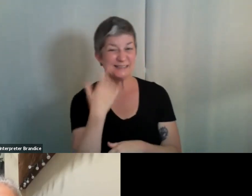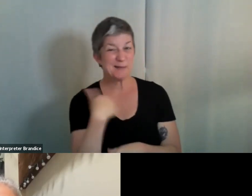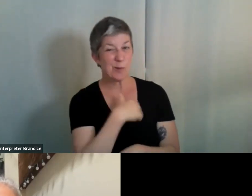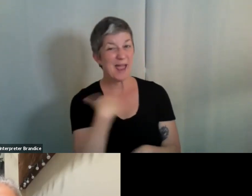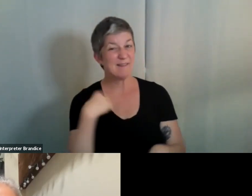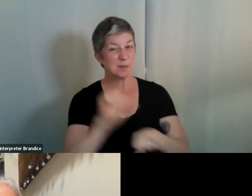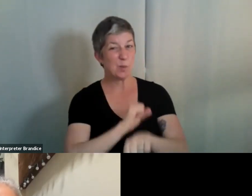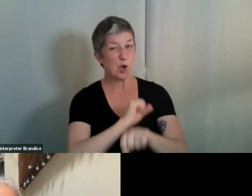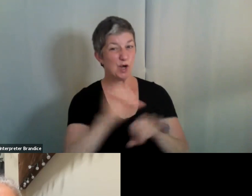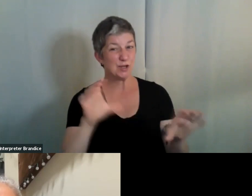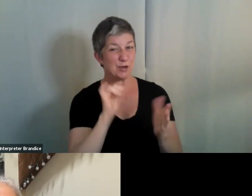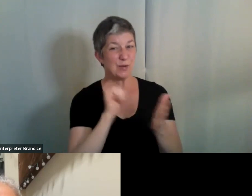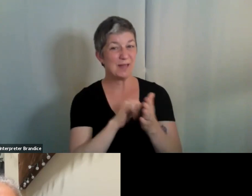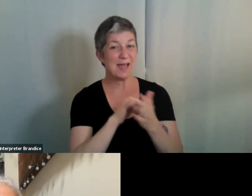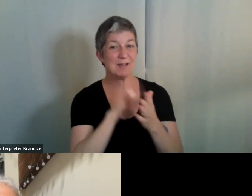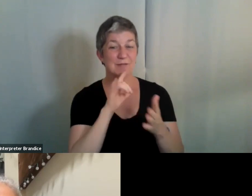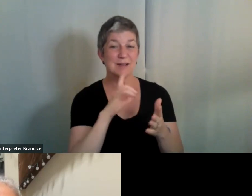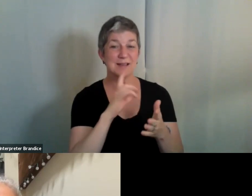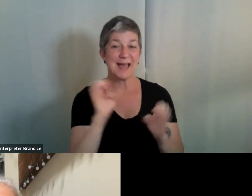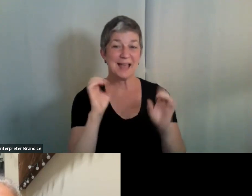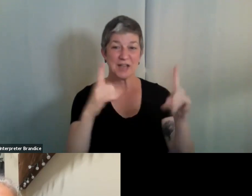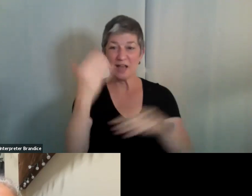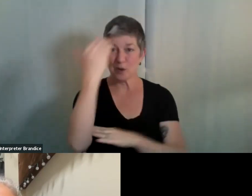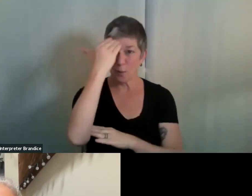bringing about education, awareness of disability rights.